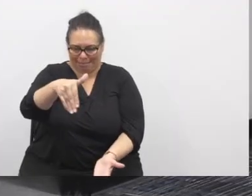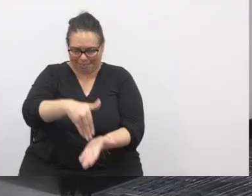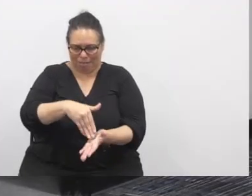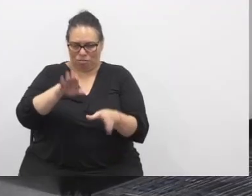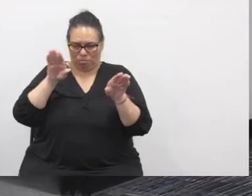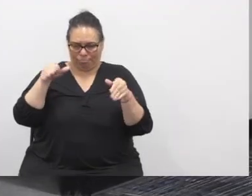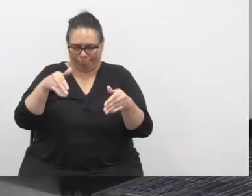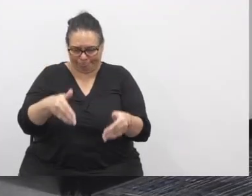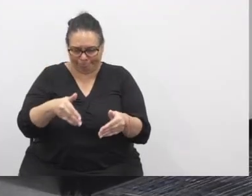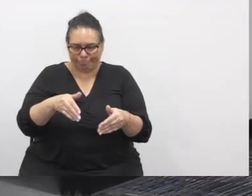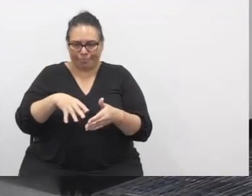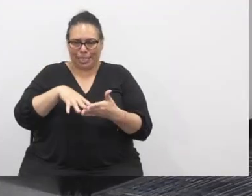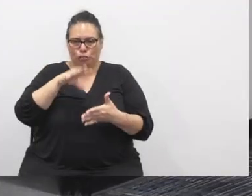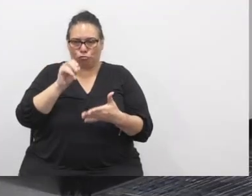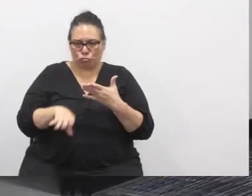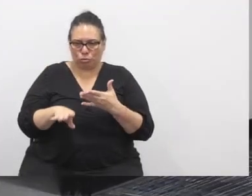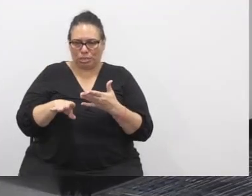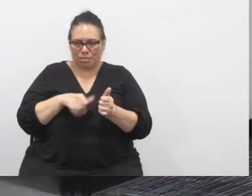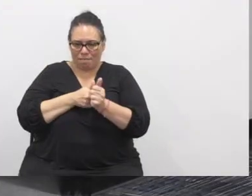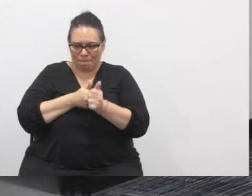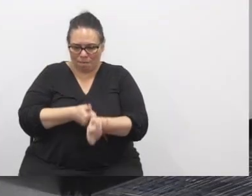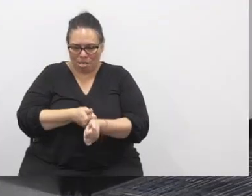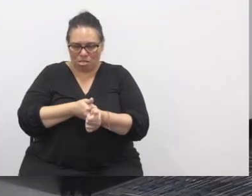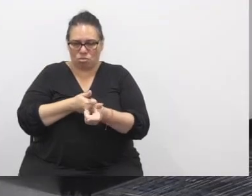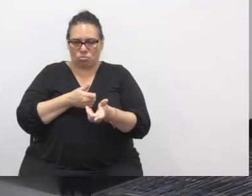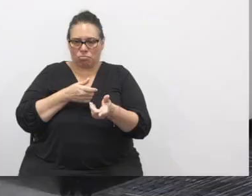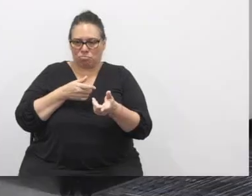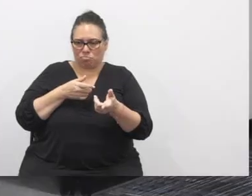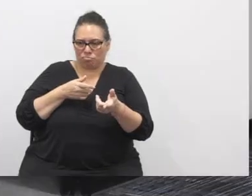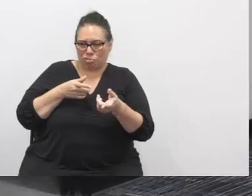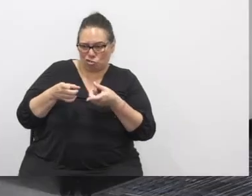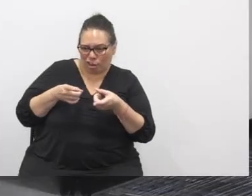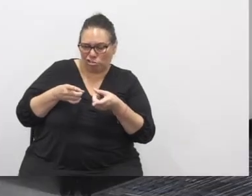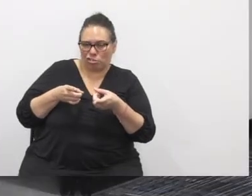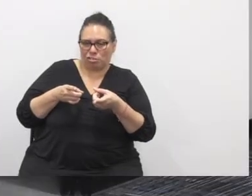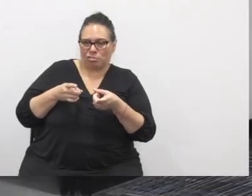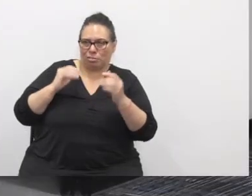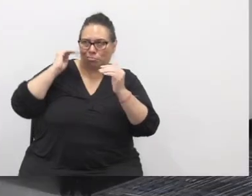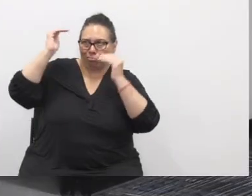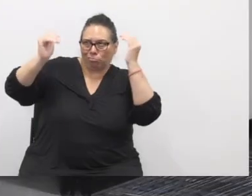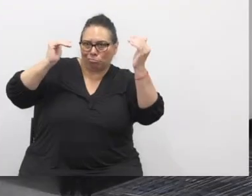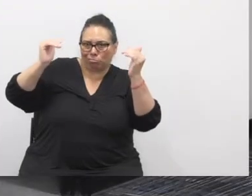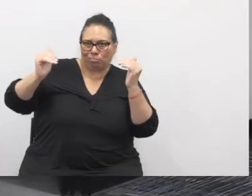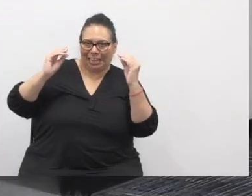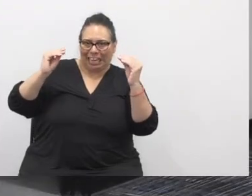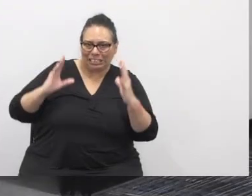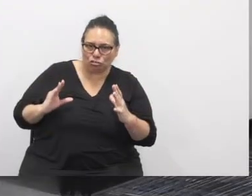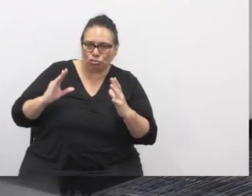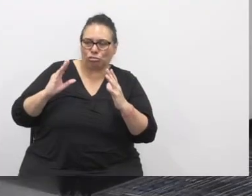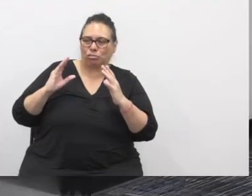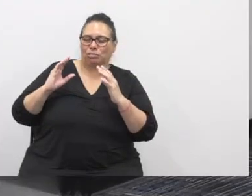that are following the directions of, you know, people who are like teachers and educators and people from the admin.